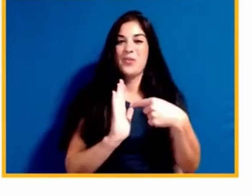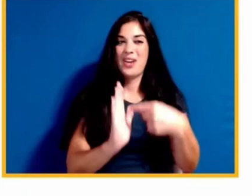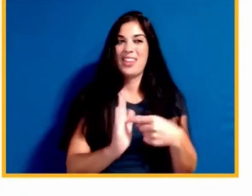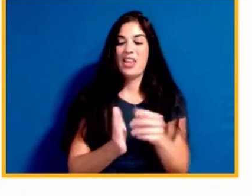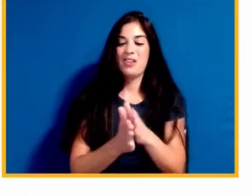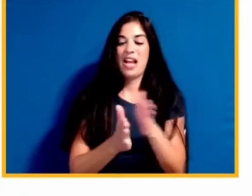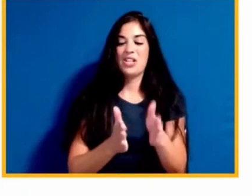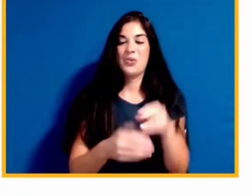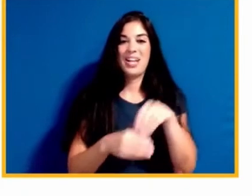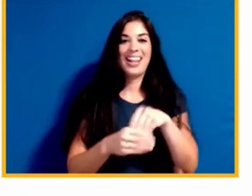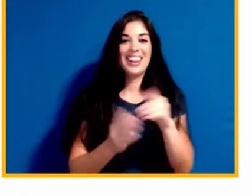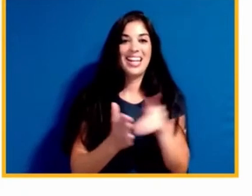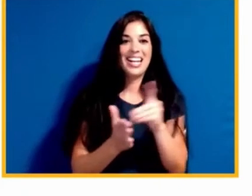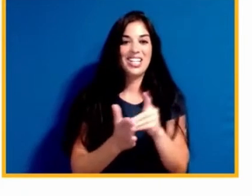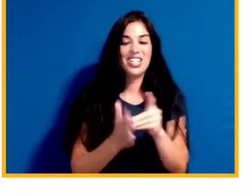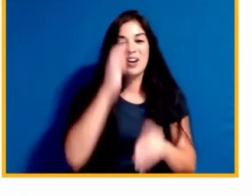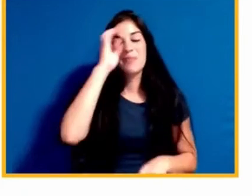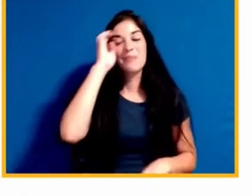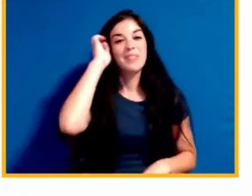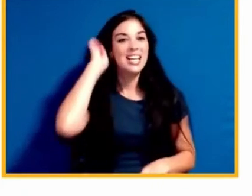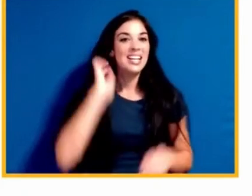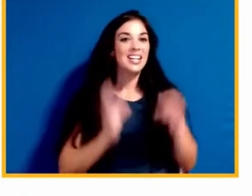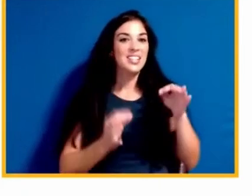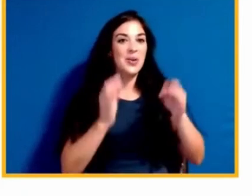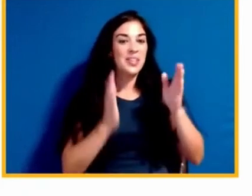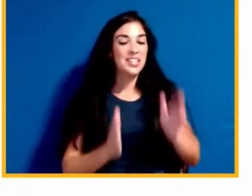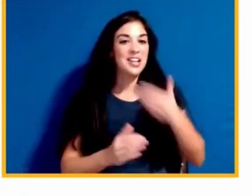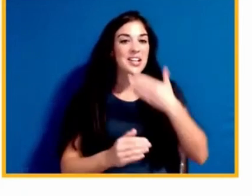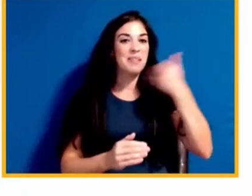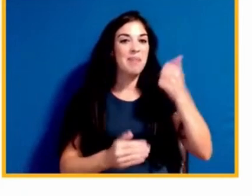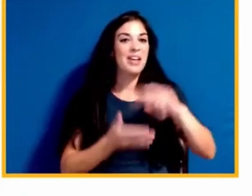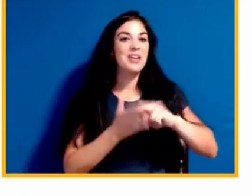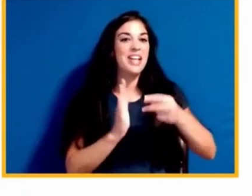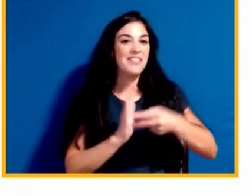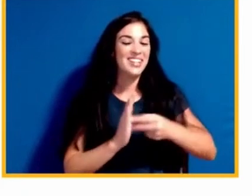But we're gonna hear from our judges who have a bit of a better definition in terms of